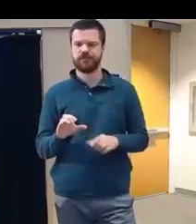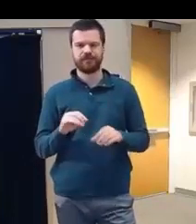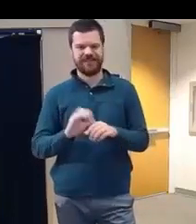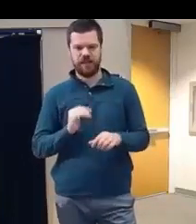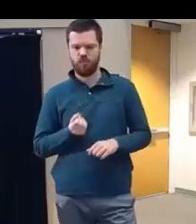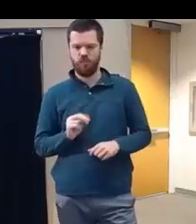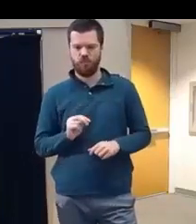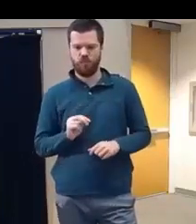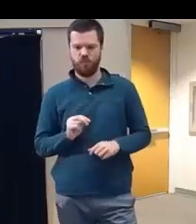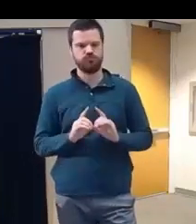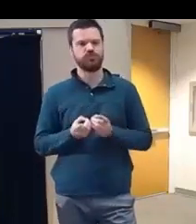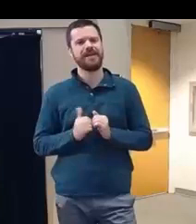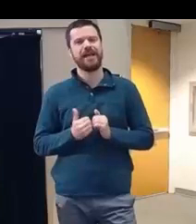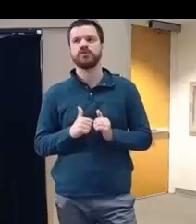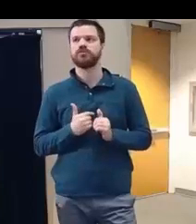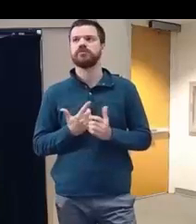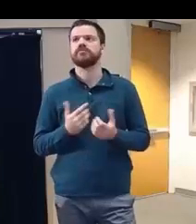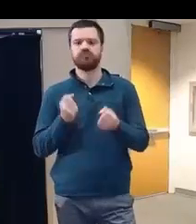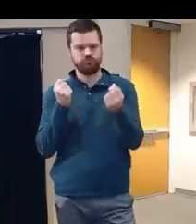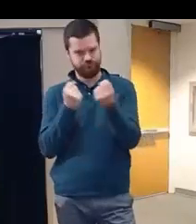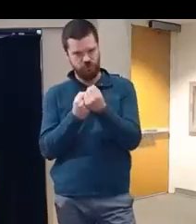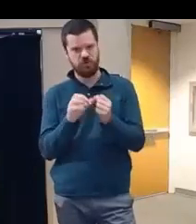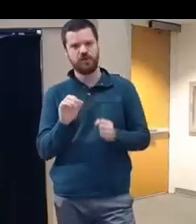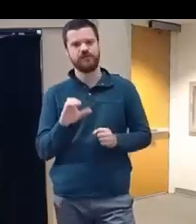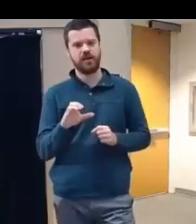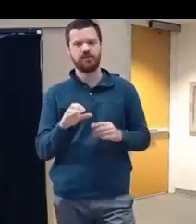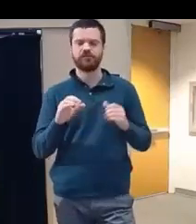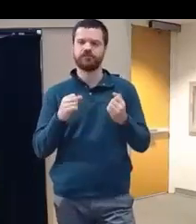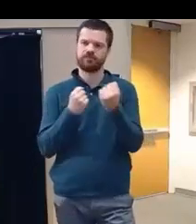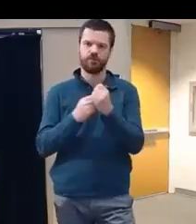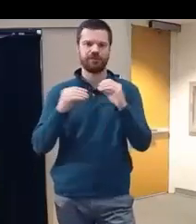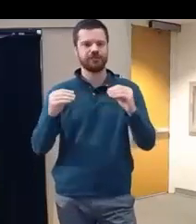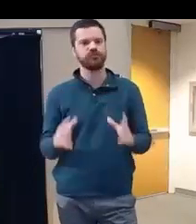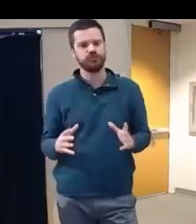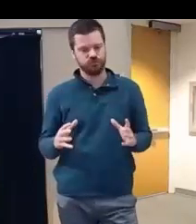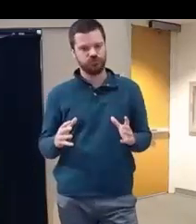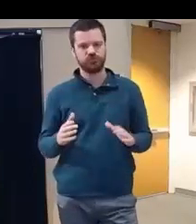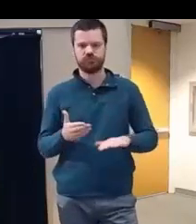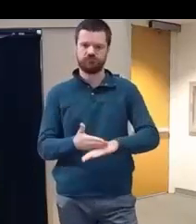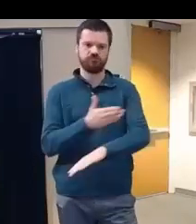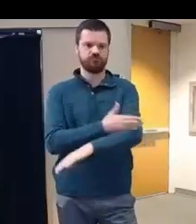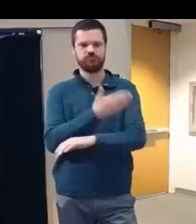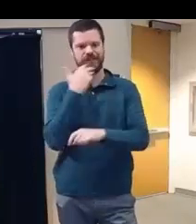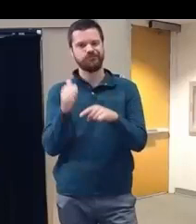own Department how do we support our faculty and teachers and increase best practices in terms of